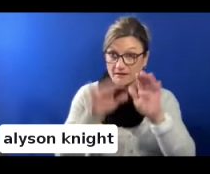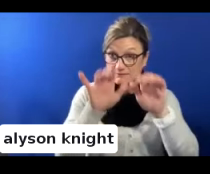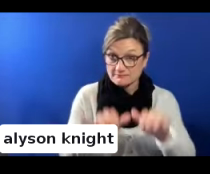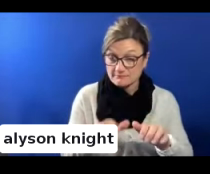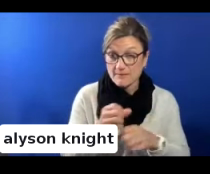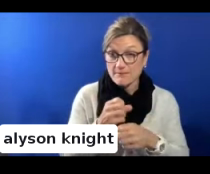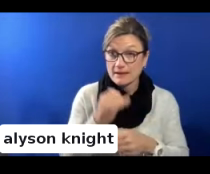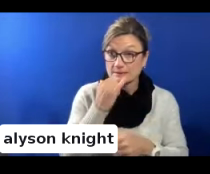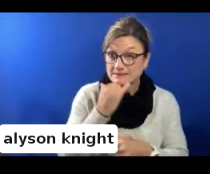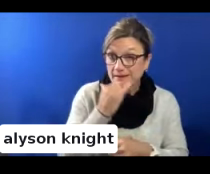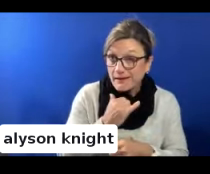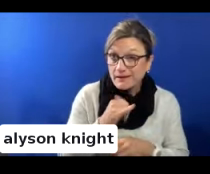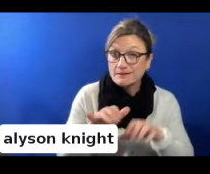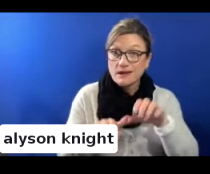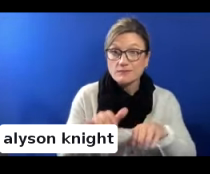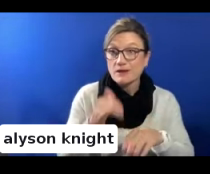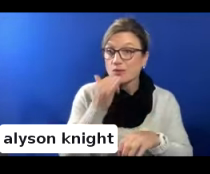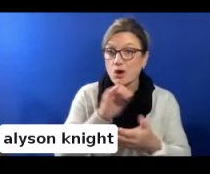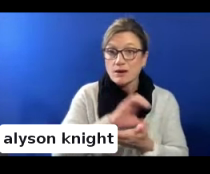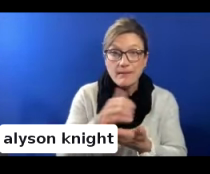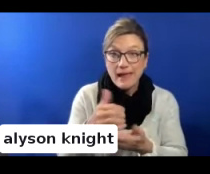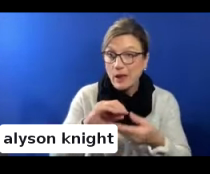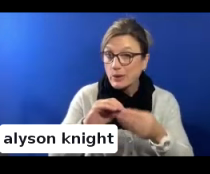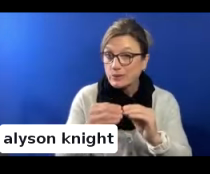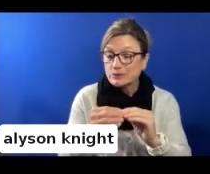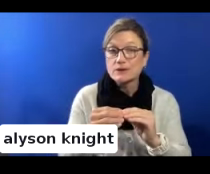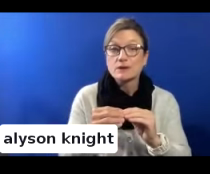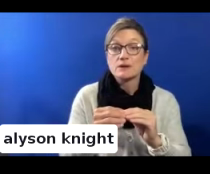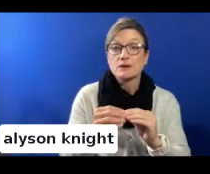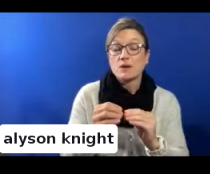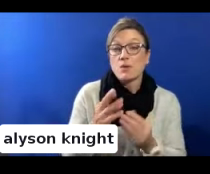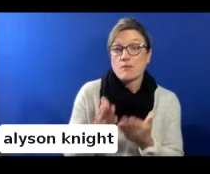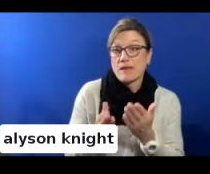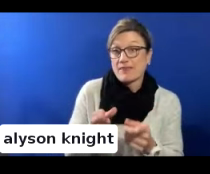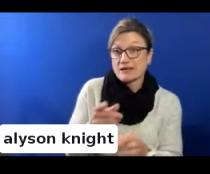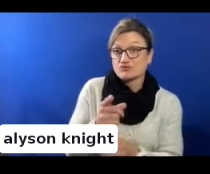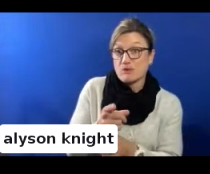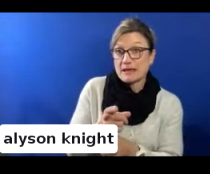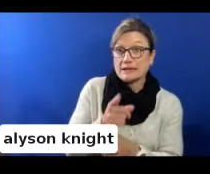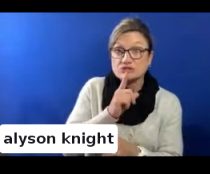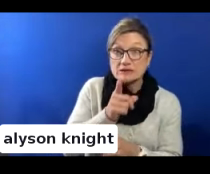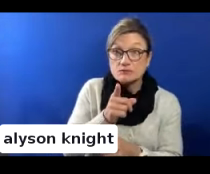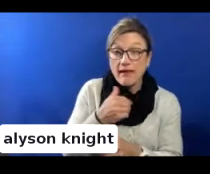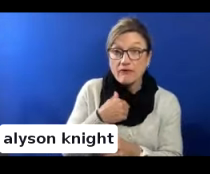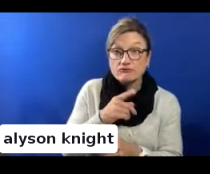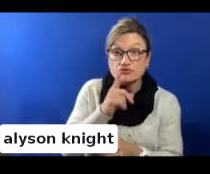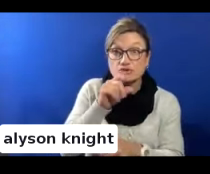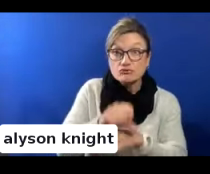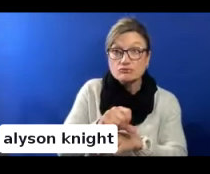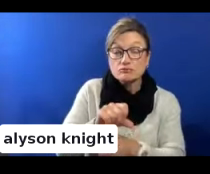and entered the wrong amount, or the amount expense is correct and there is a genuine balance of $500 remaining.